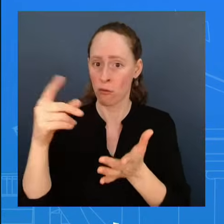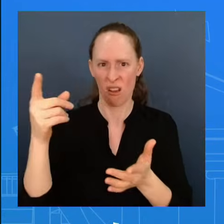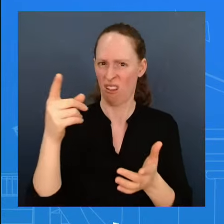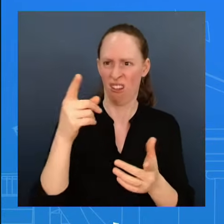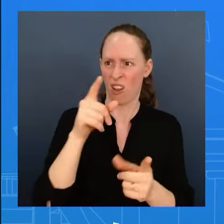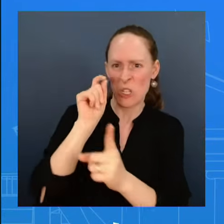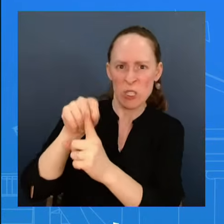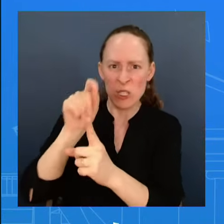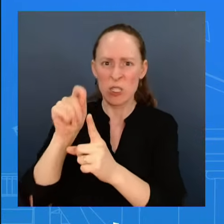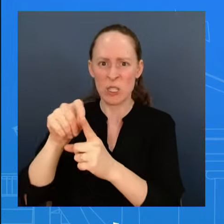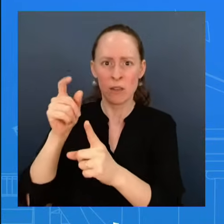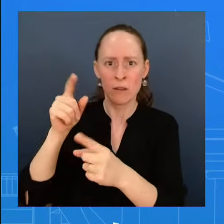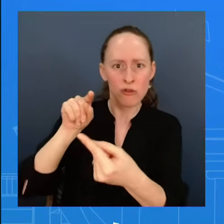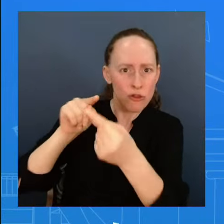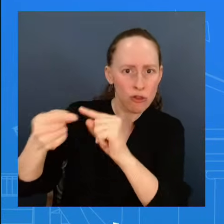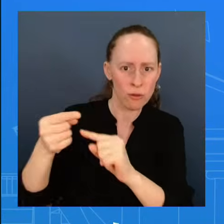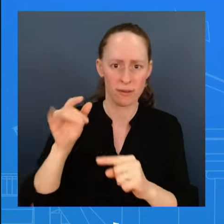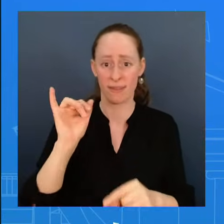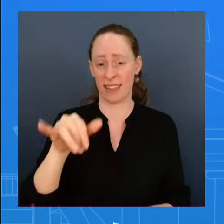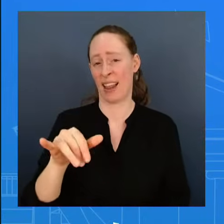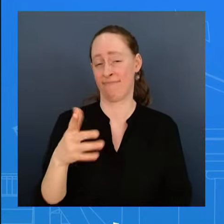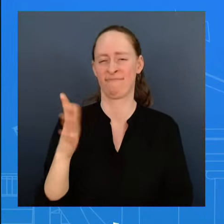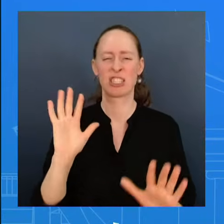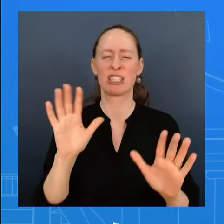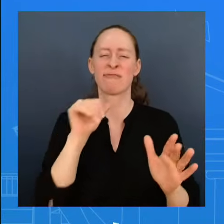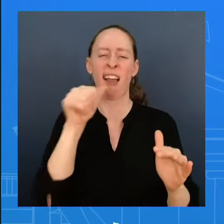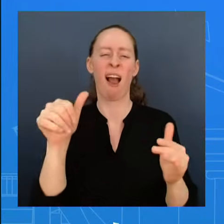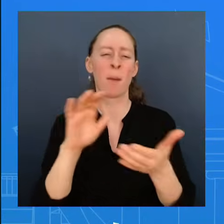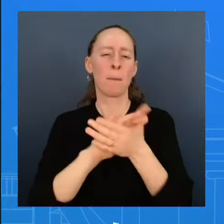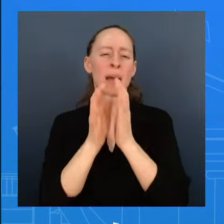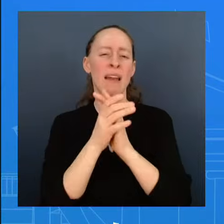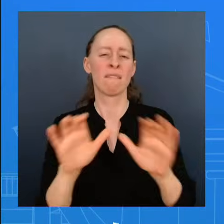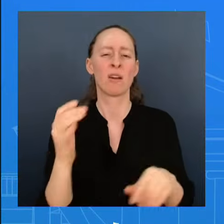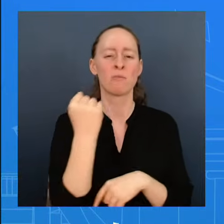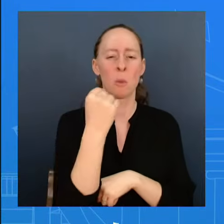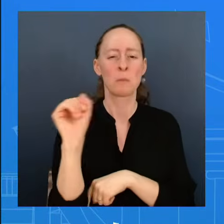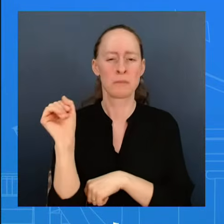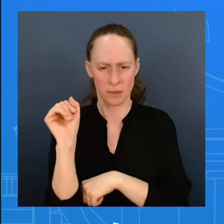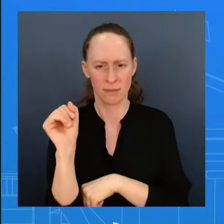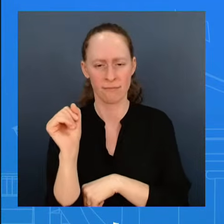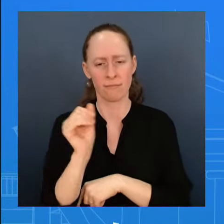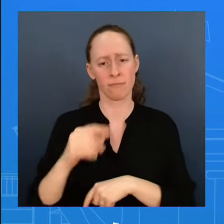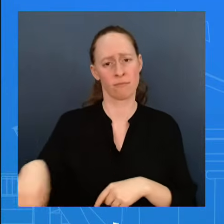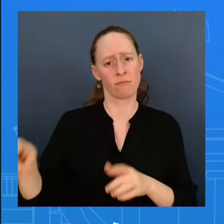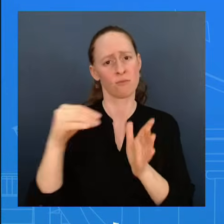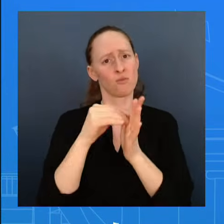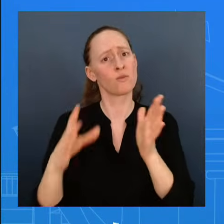As I just said, they have the right to attend their commencement without feeling -- feeling unsafe.